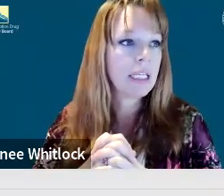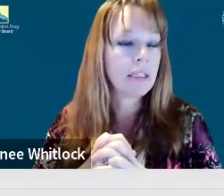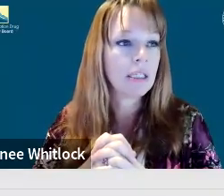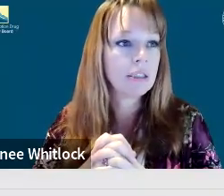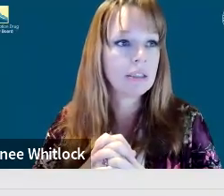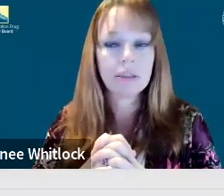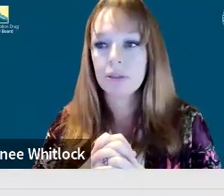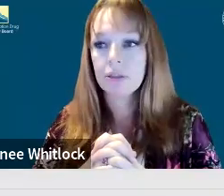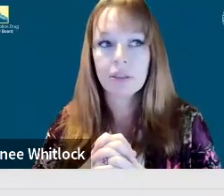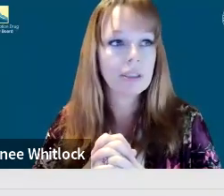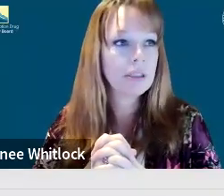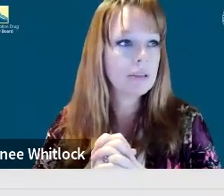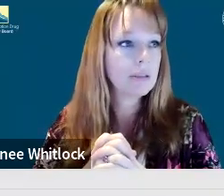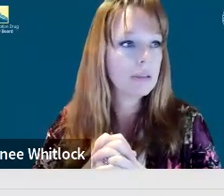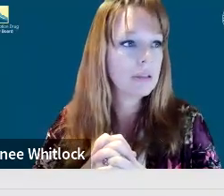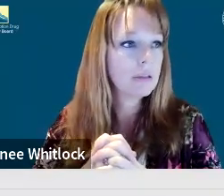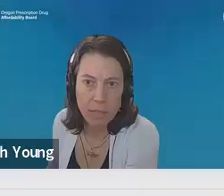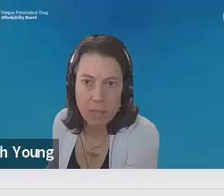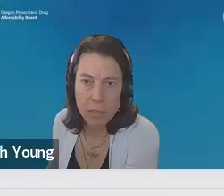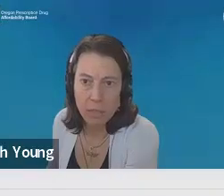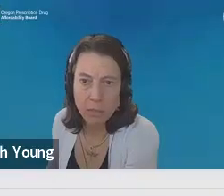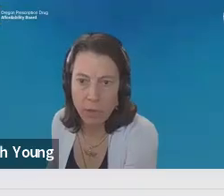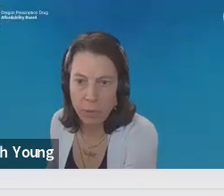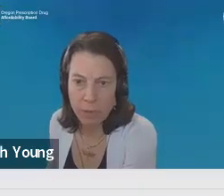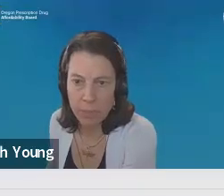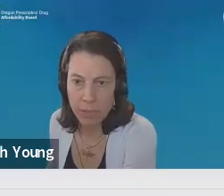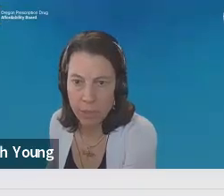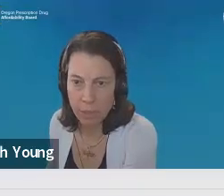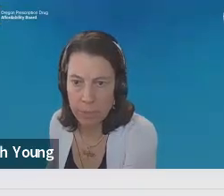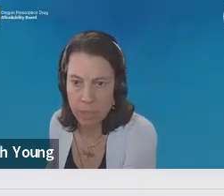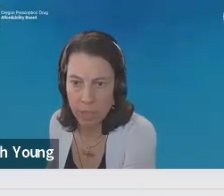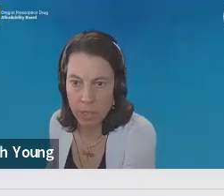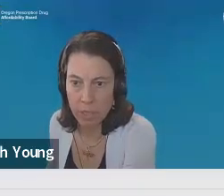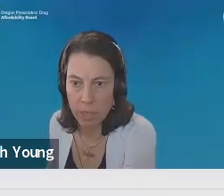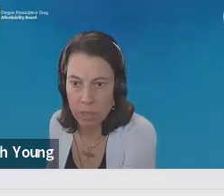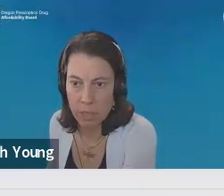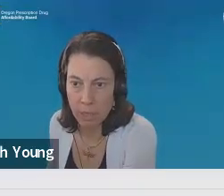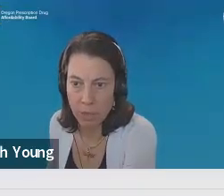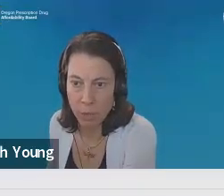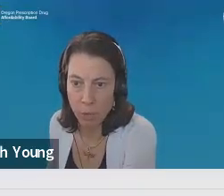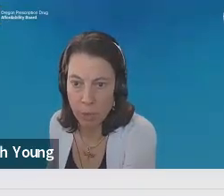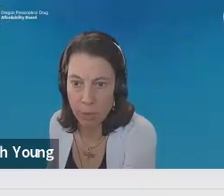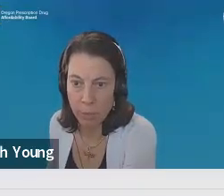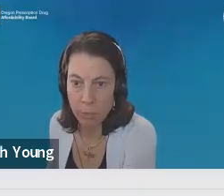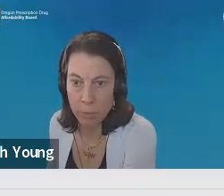Yes, Sarah. And following up on your comment, John, I think that's an area where it would